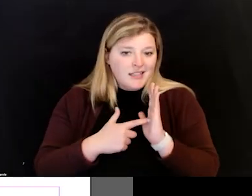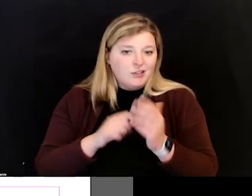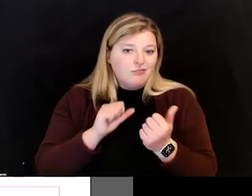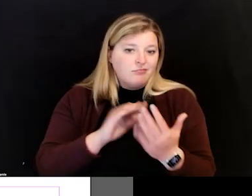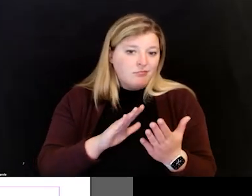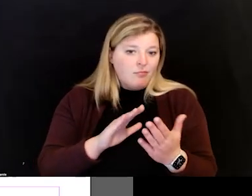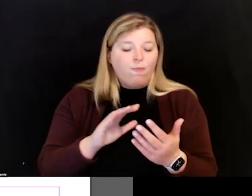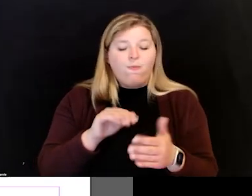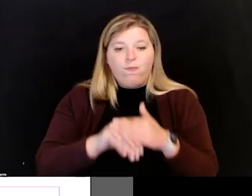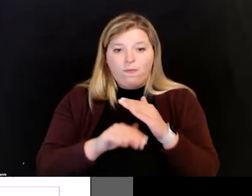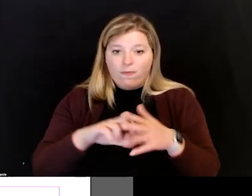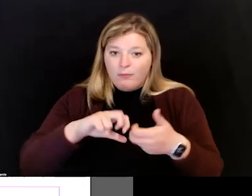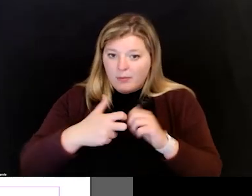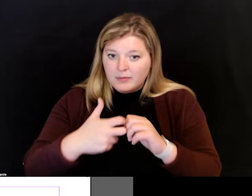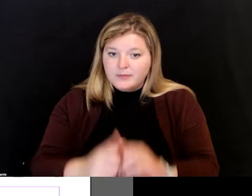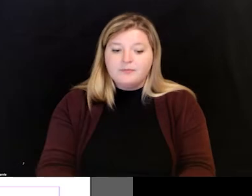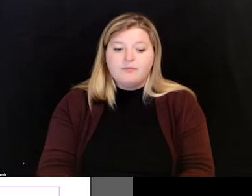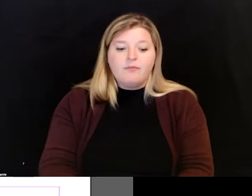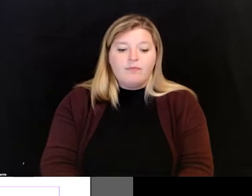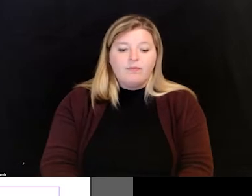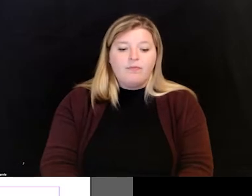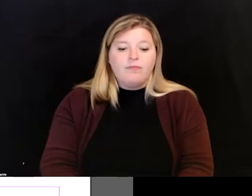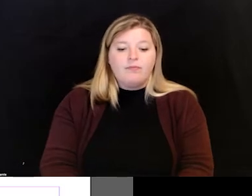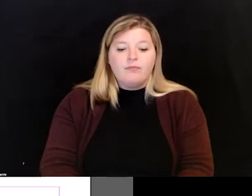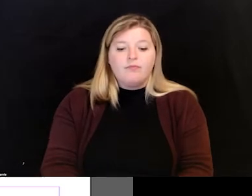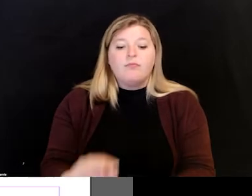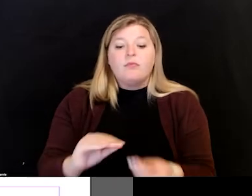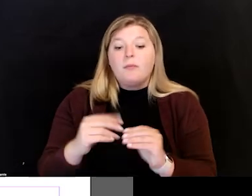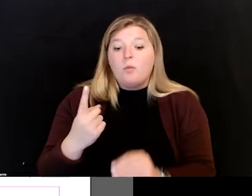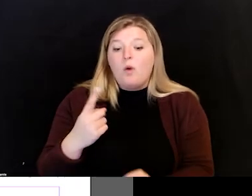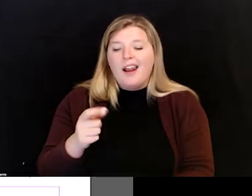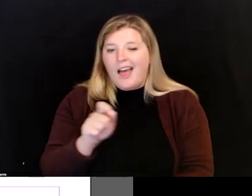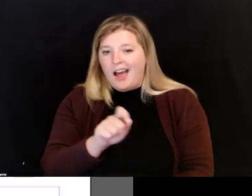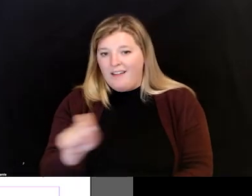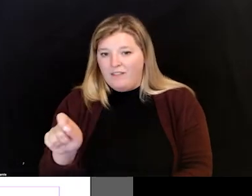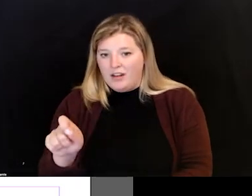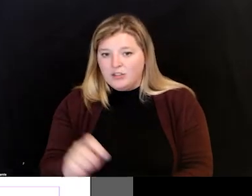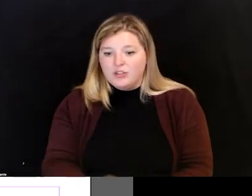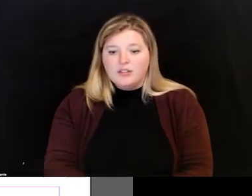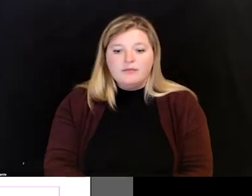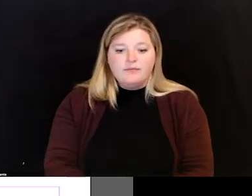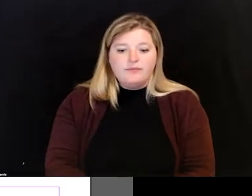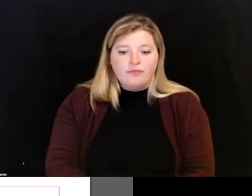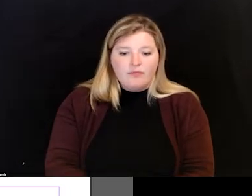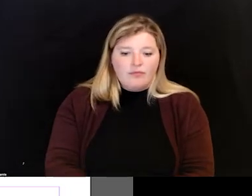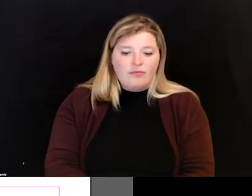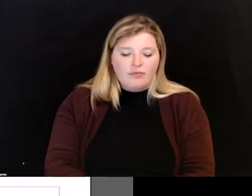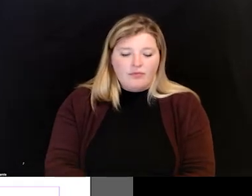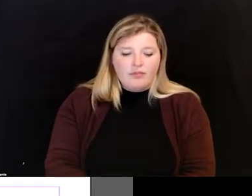and software. Example number one is hyphenation. We've all encountered hyphenation.